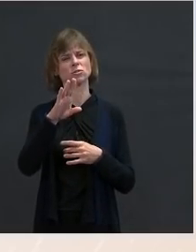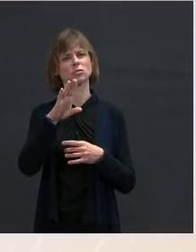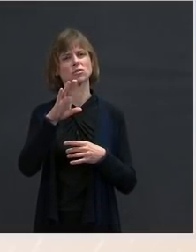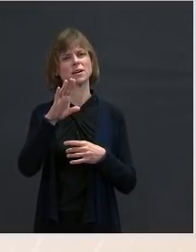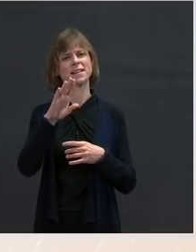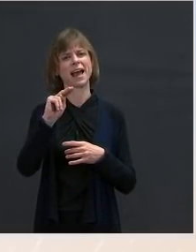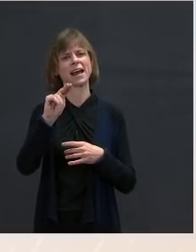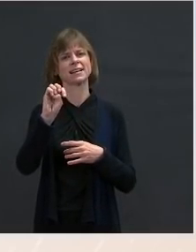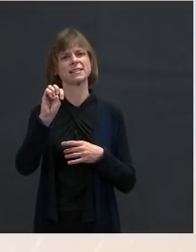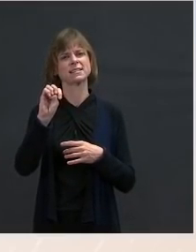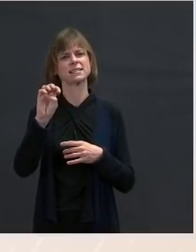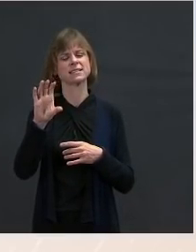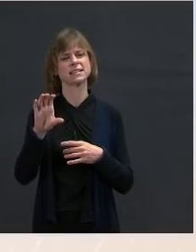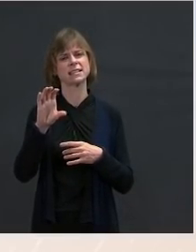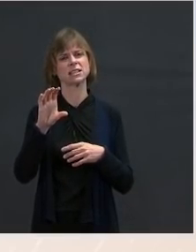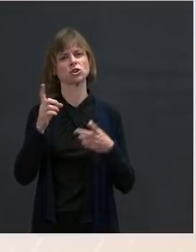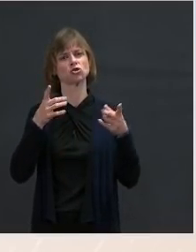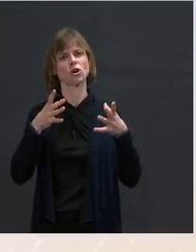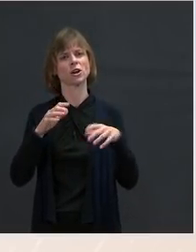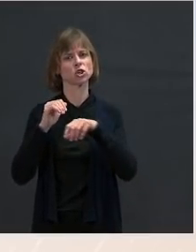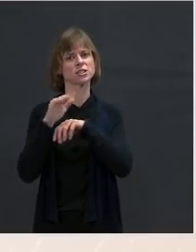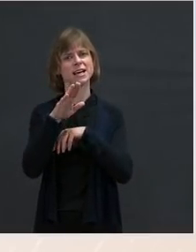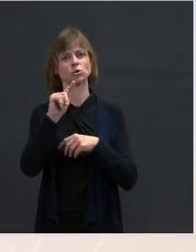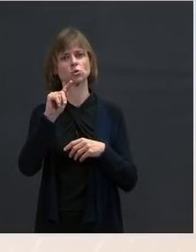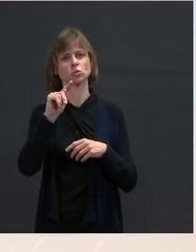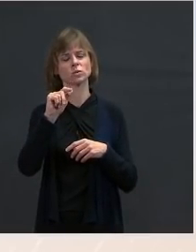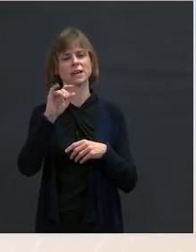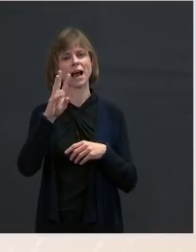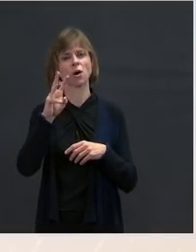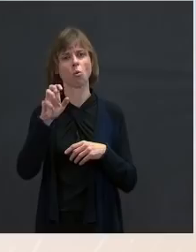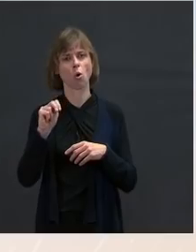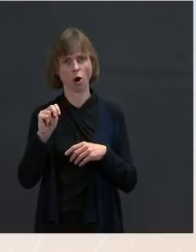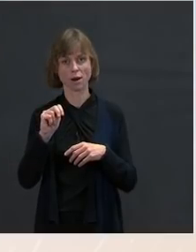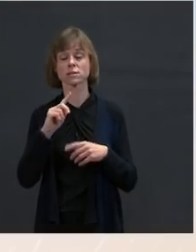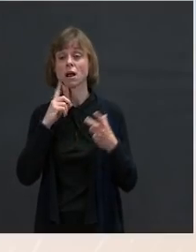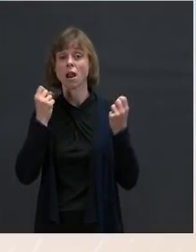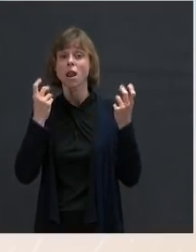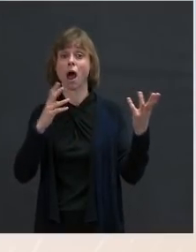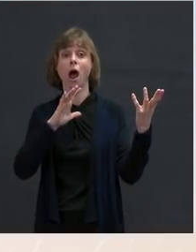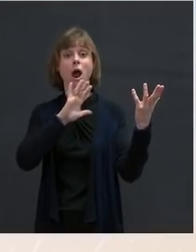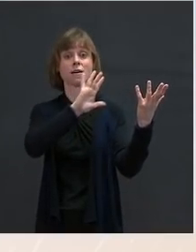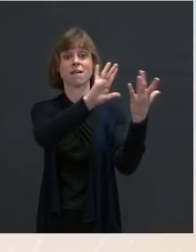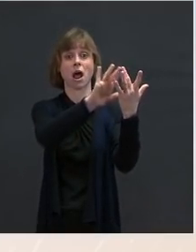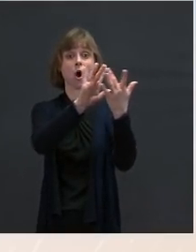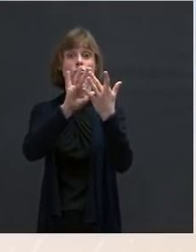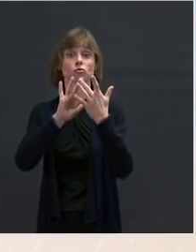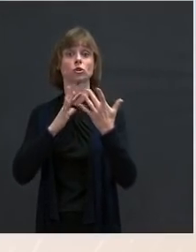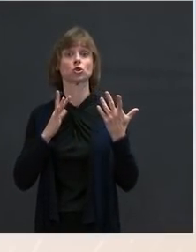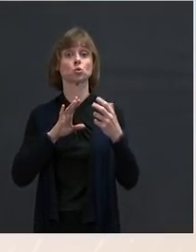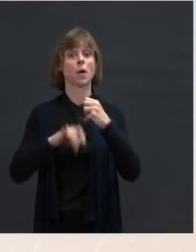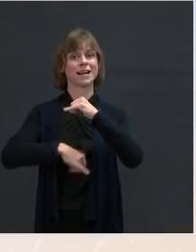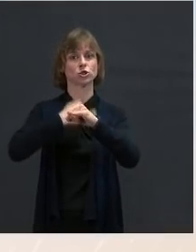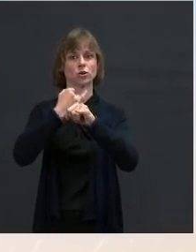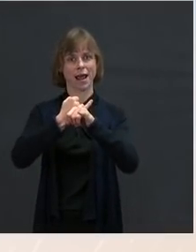sent to Taiwan. There has been a lot of outreach to international partners as well,